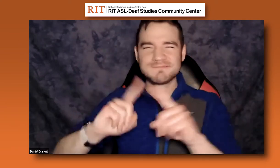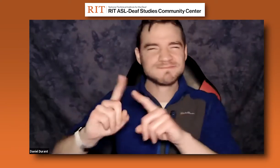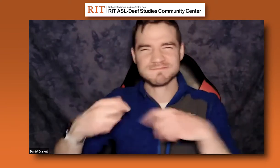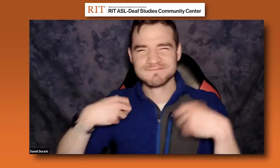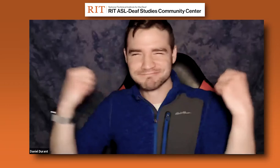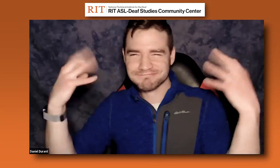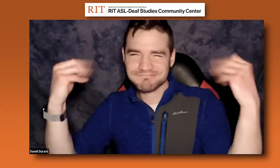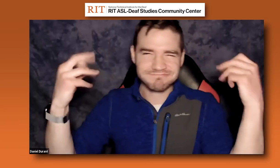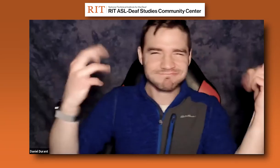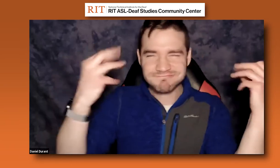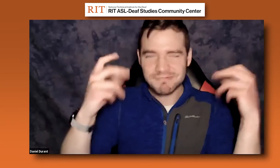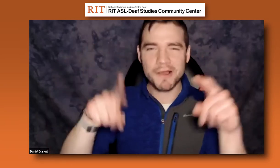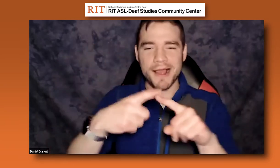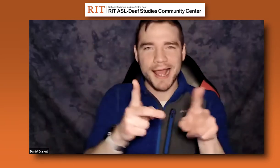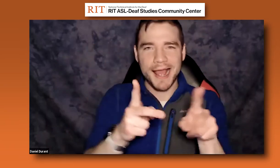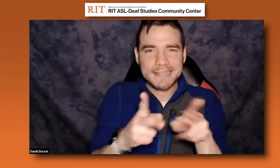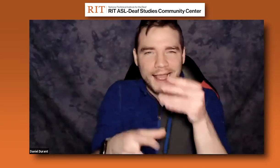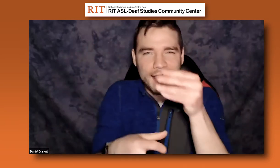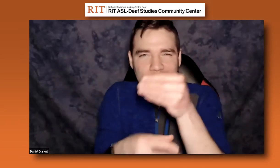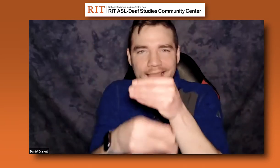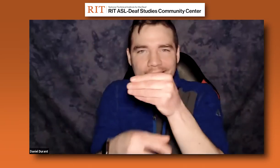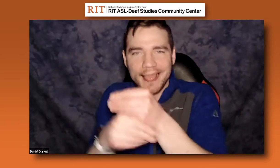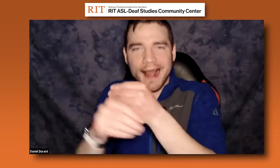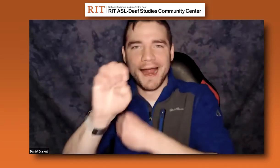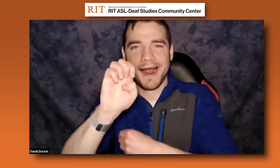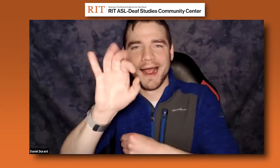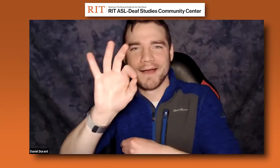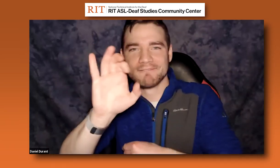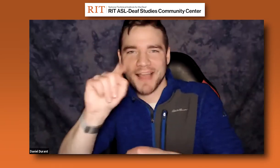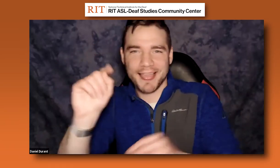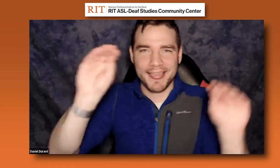and just different videos, little clips where I would add